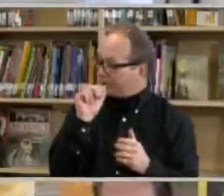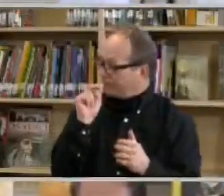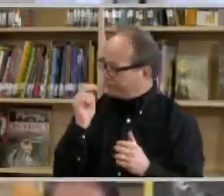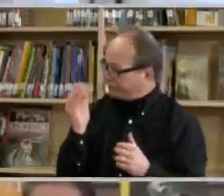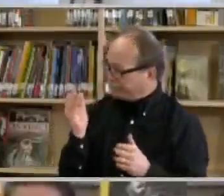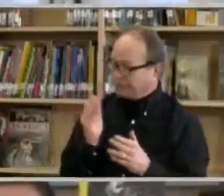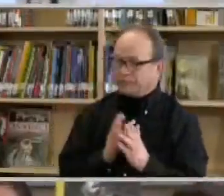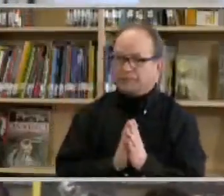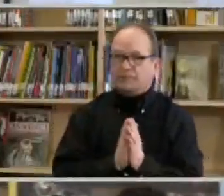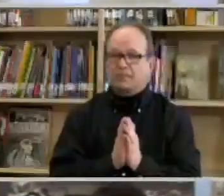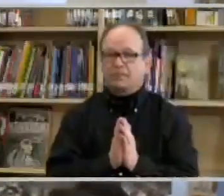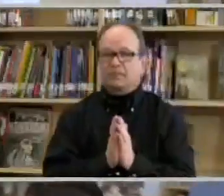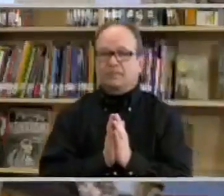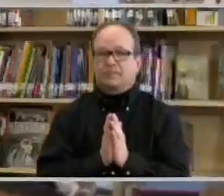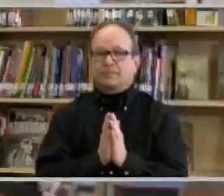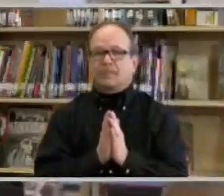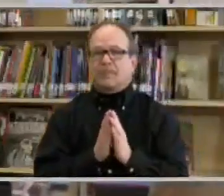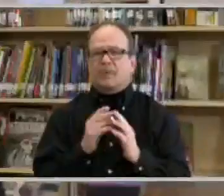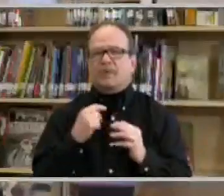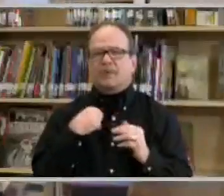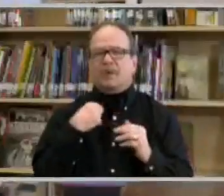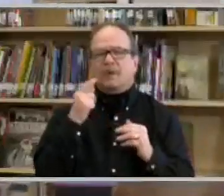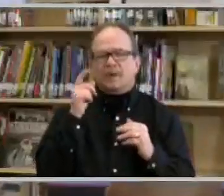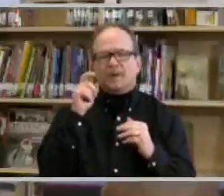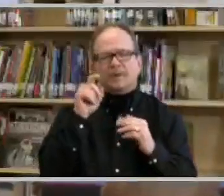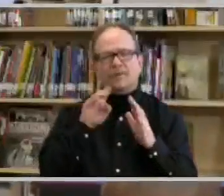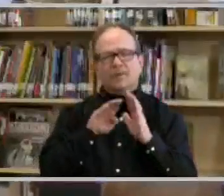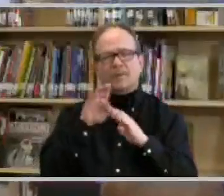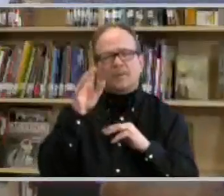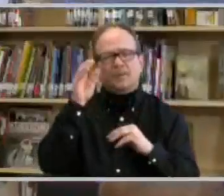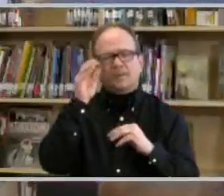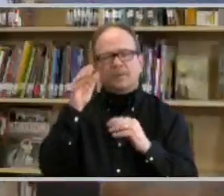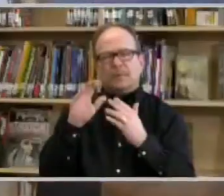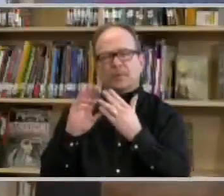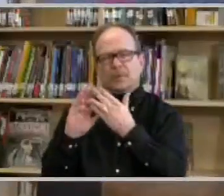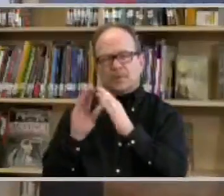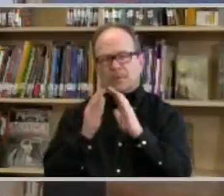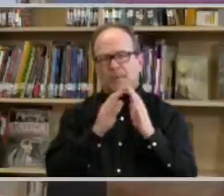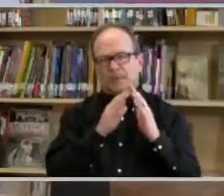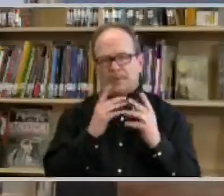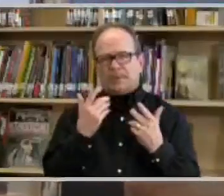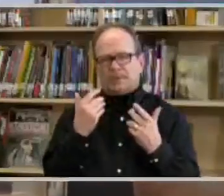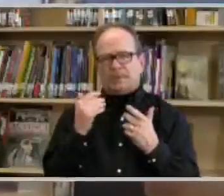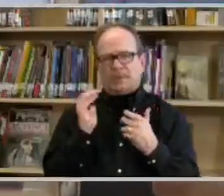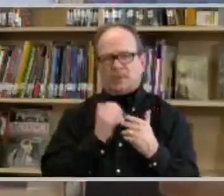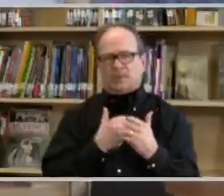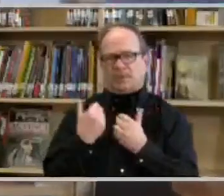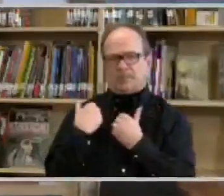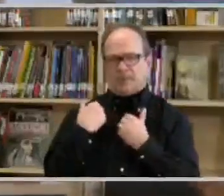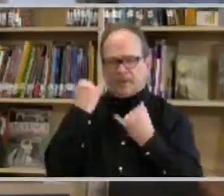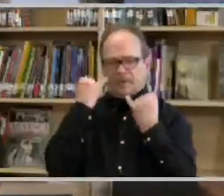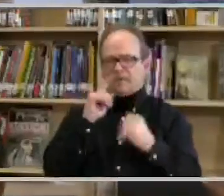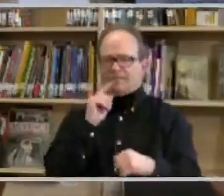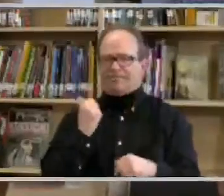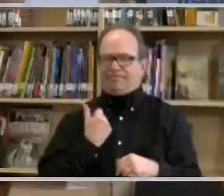IMAMTIA -- IMAM SHARIF.